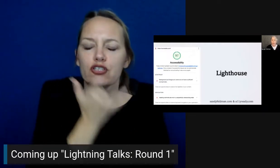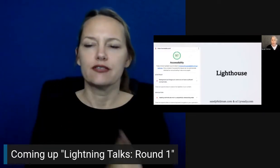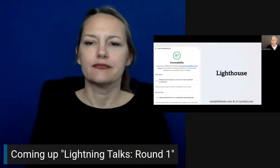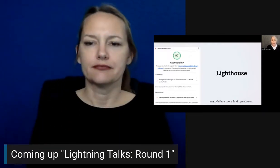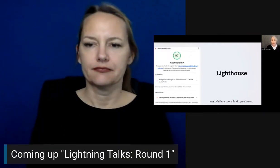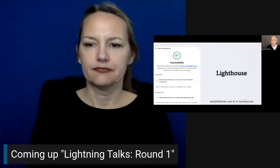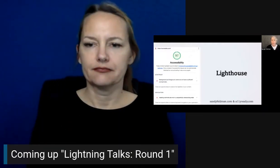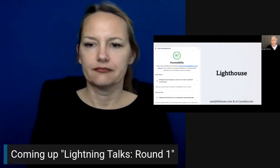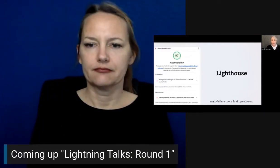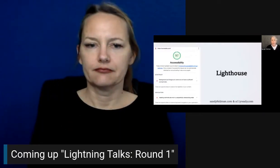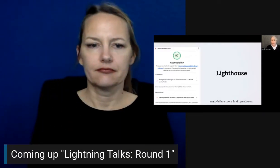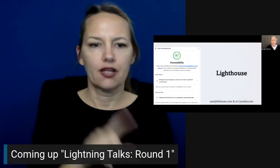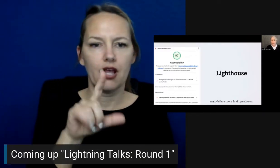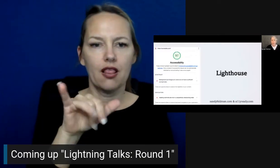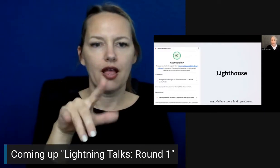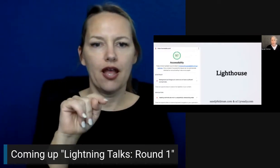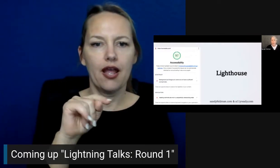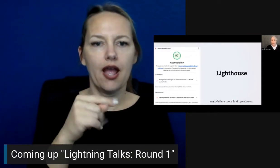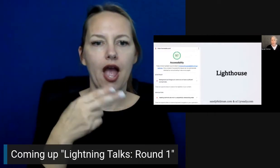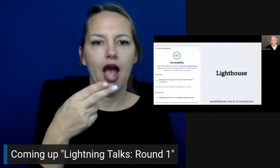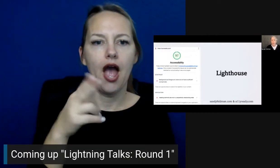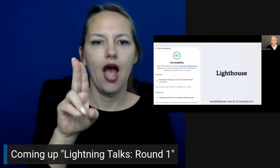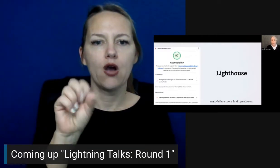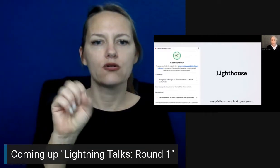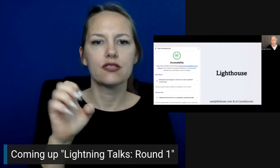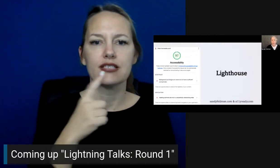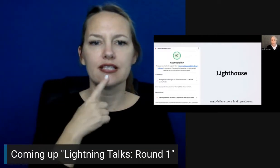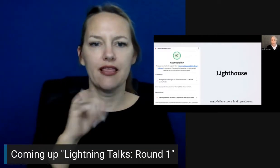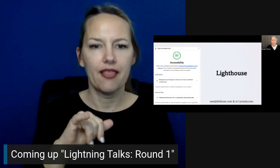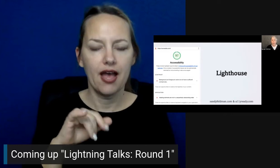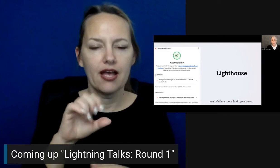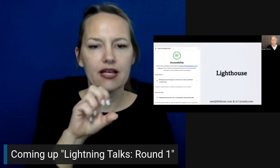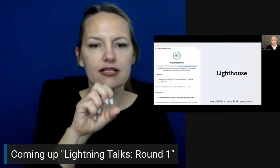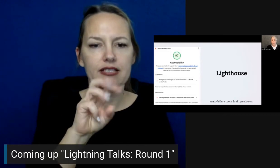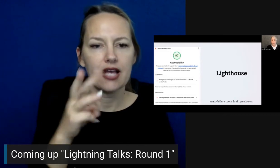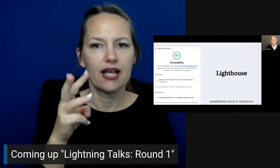Lighthouse says the site is 97% accessible.